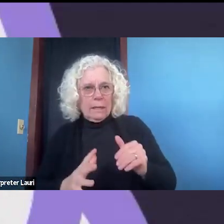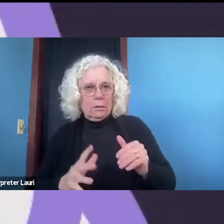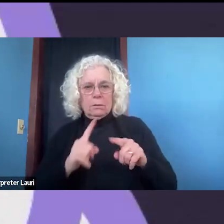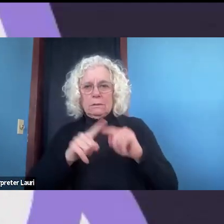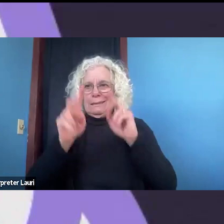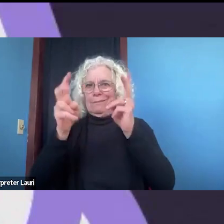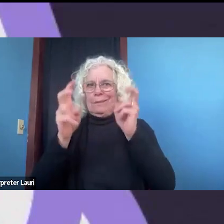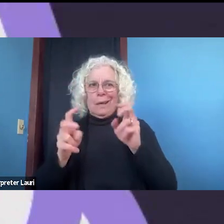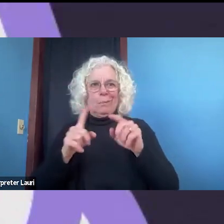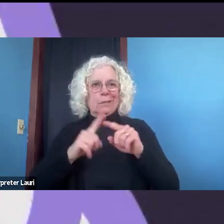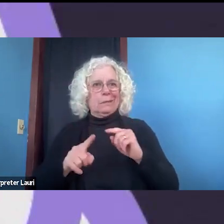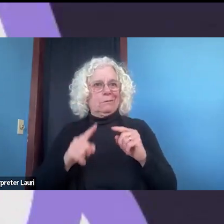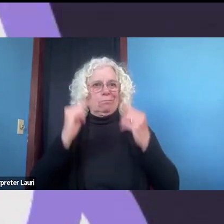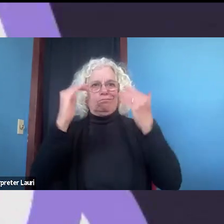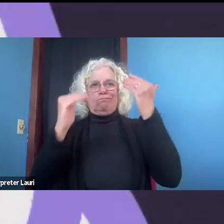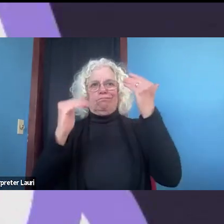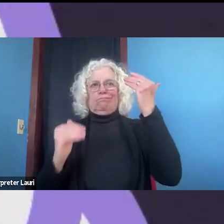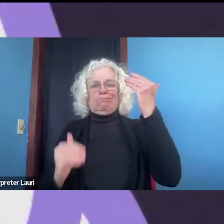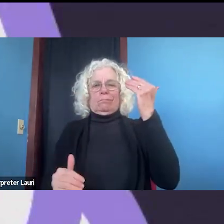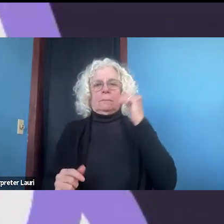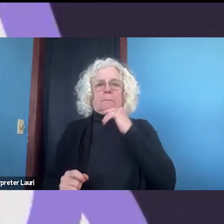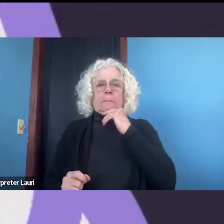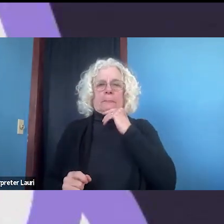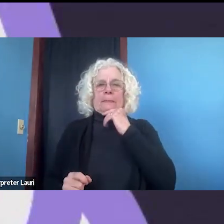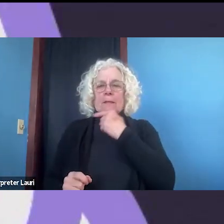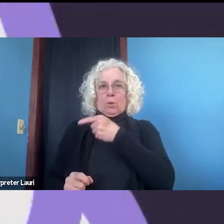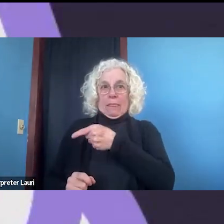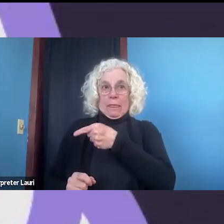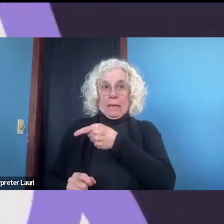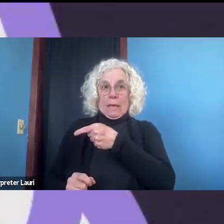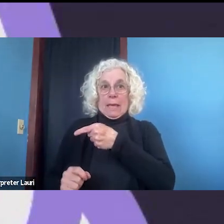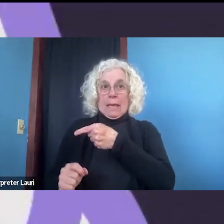And so we're going to talk about how it has facilitated information sharing